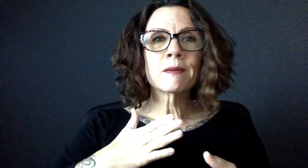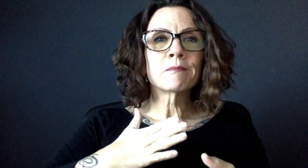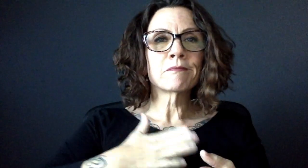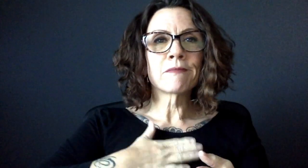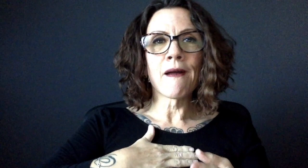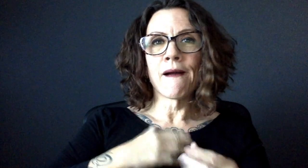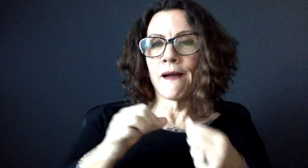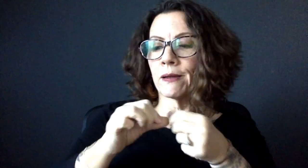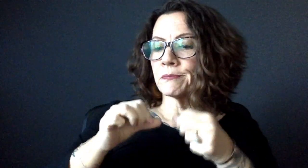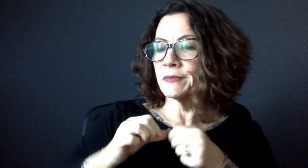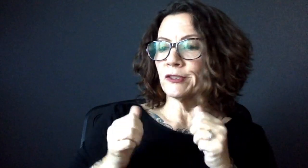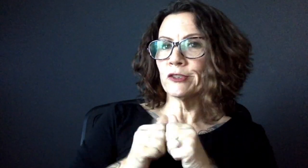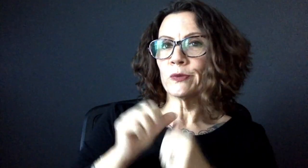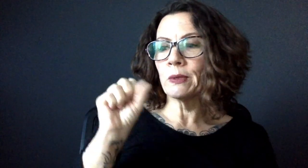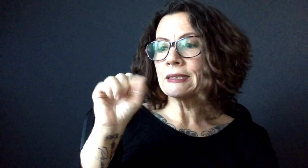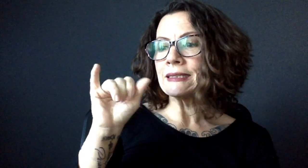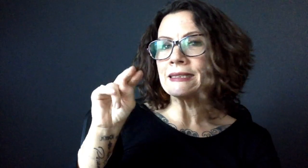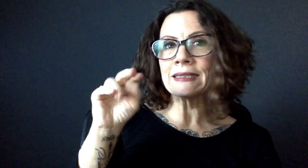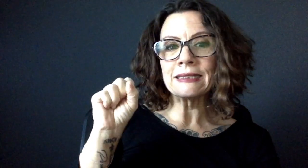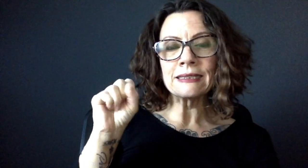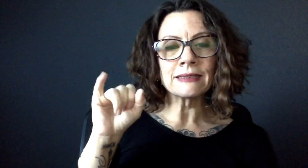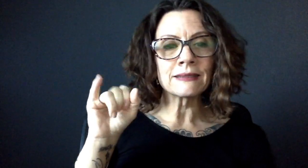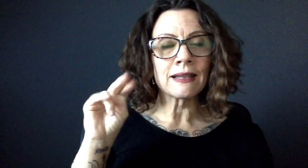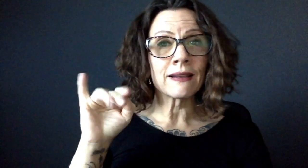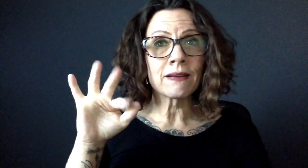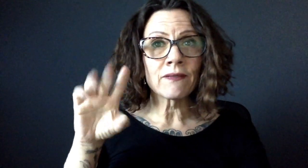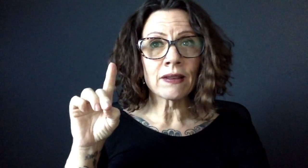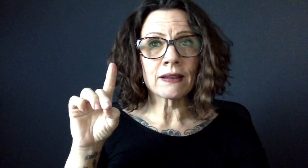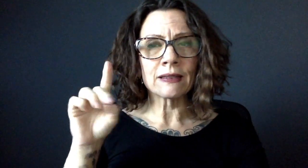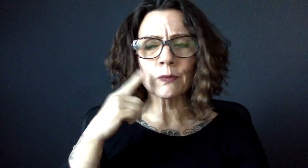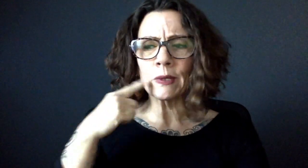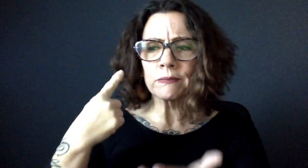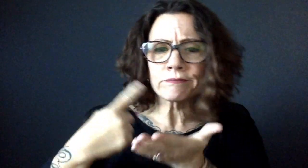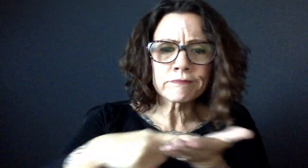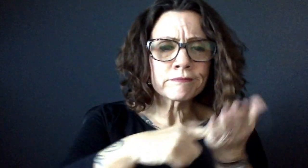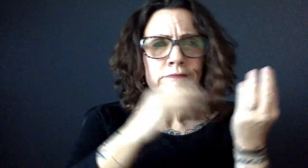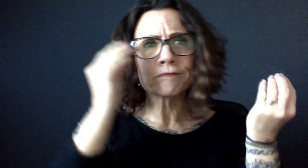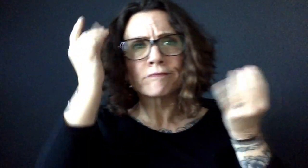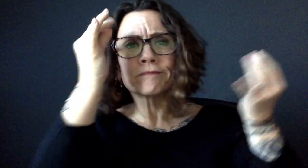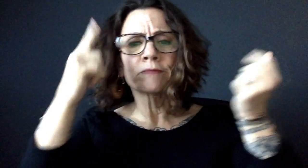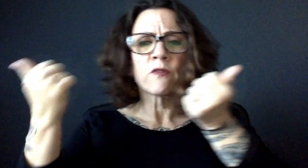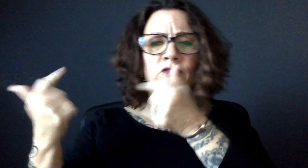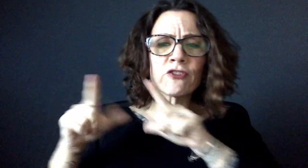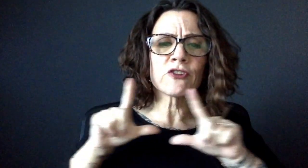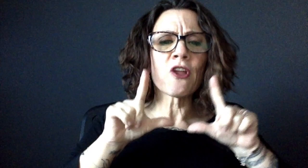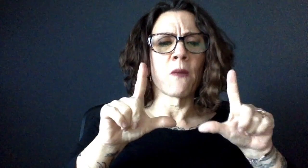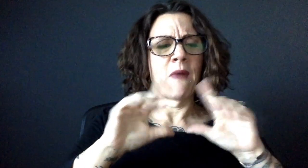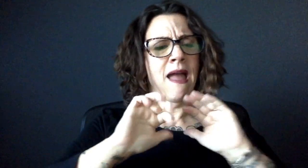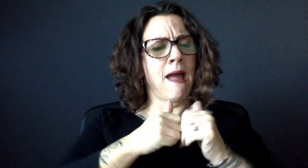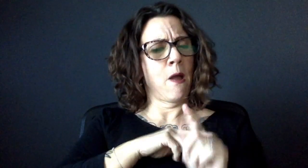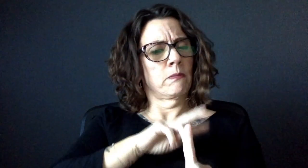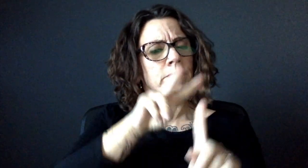From my vantage point within Sins Invalid, where we incubate both the framework and practice